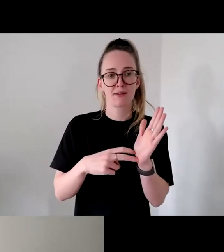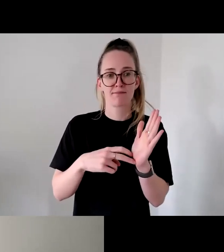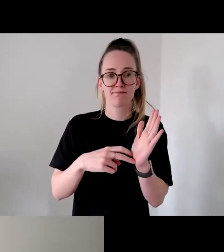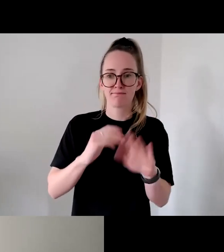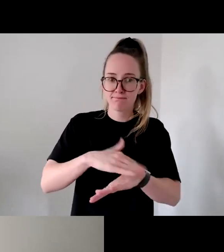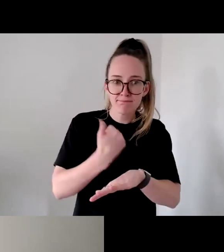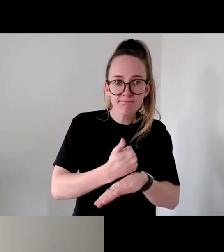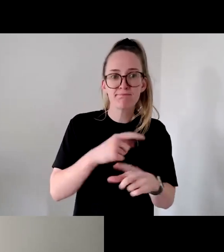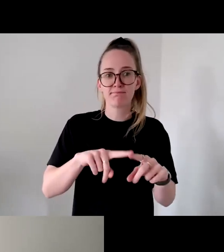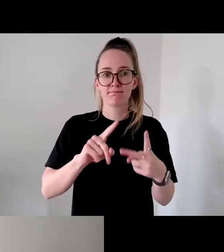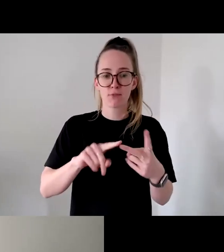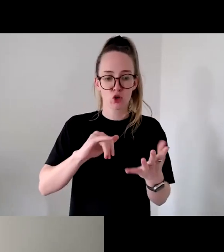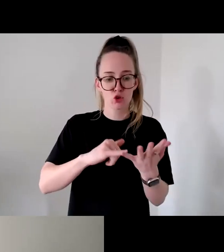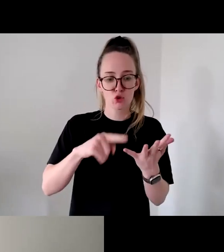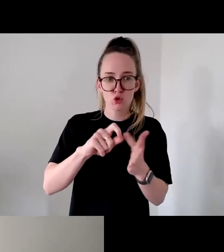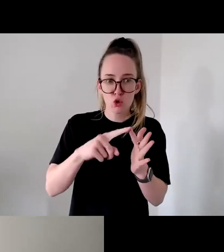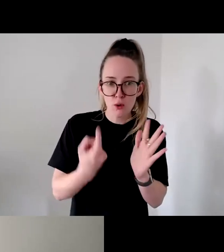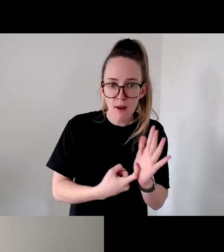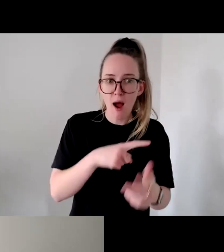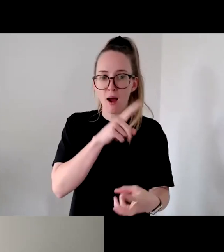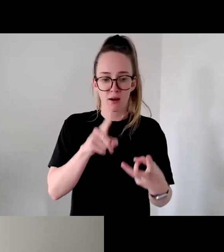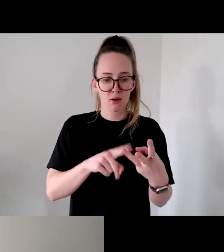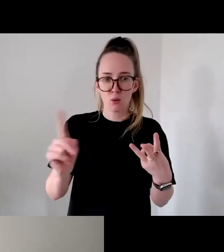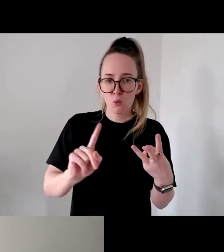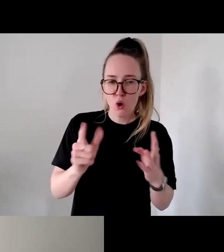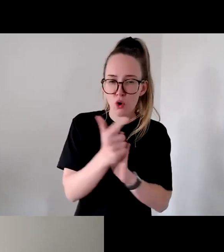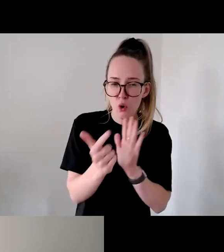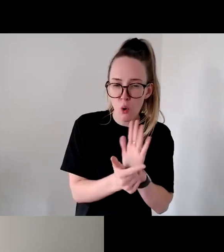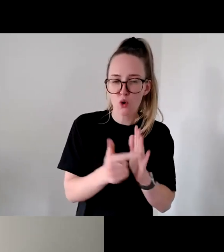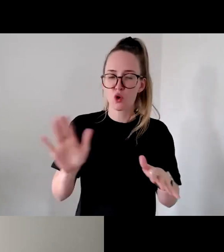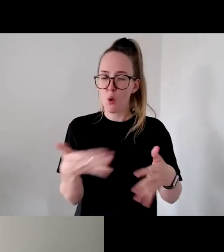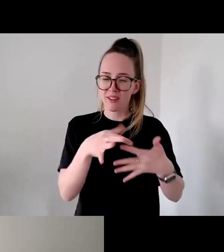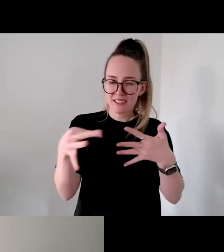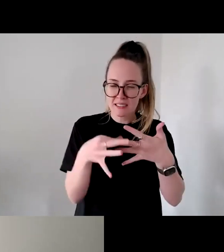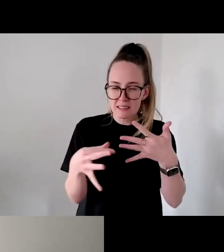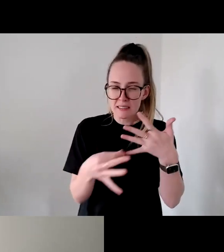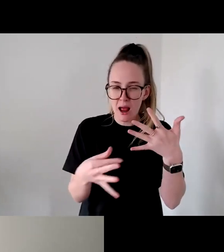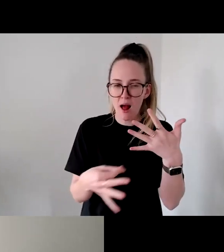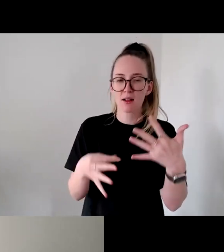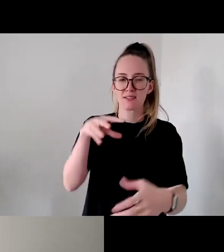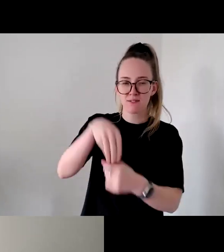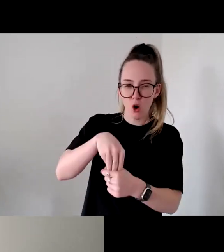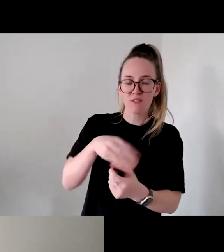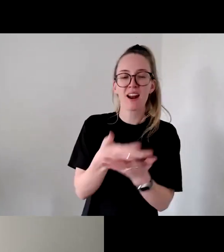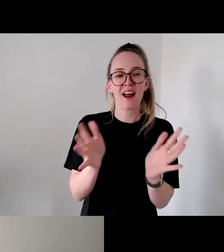in terms of super and all the detailed laws that exist and how does that turn into real life.